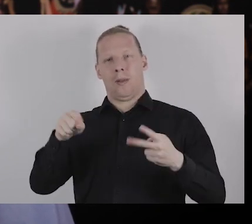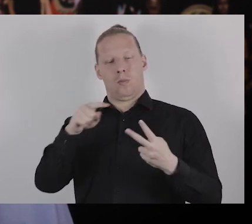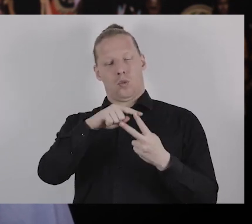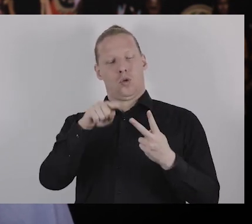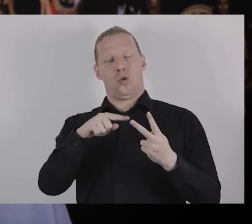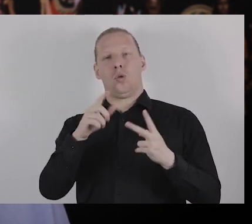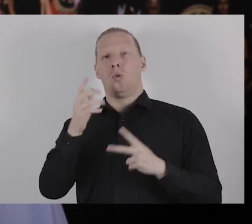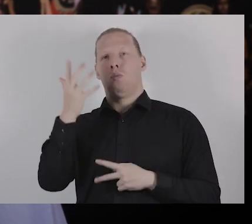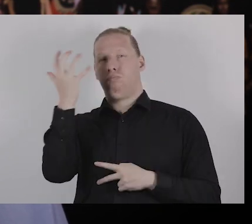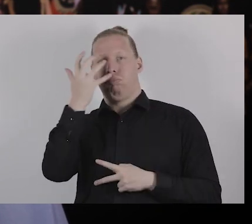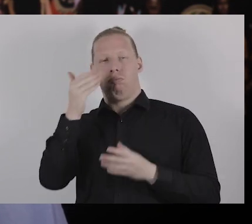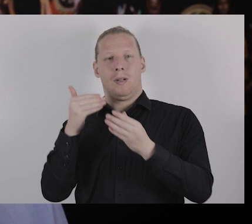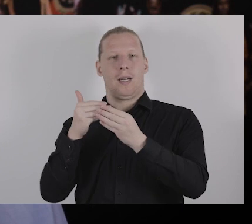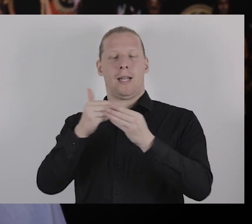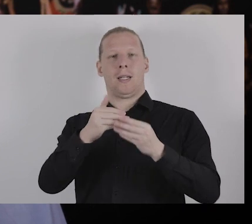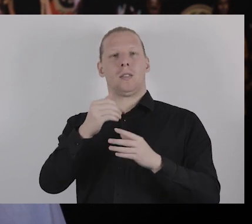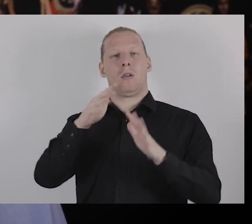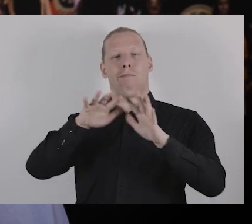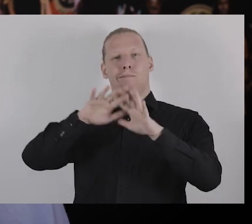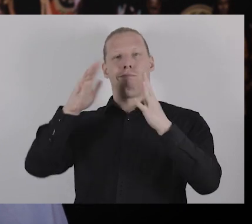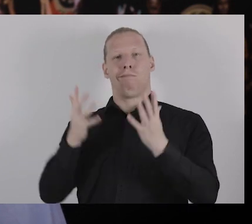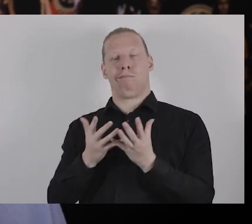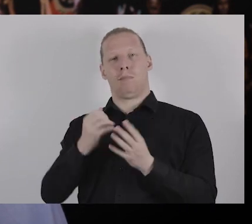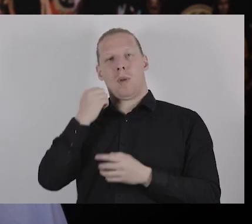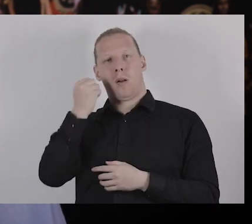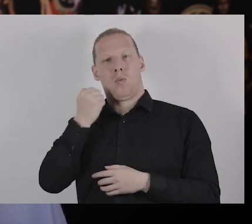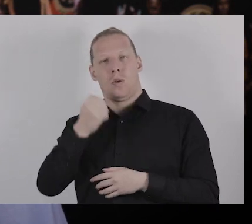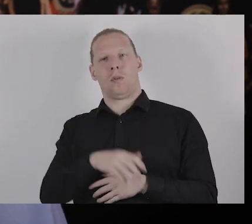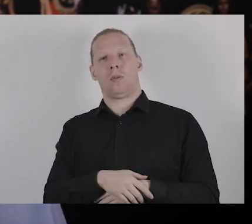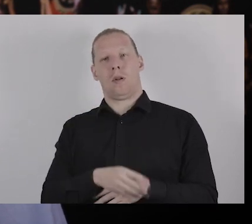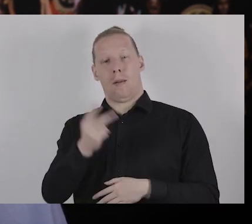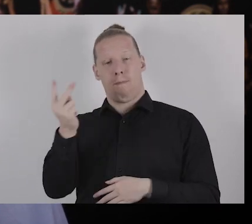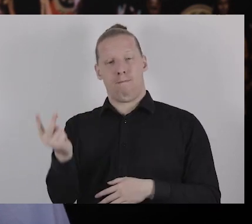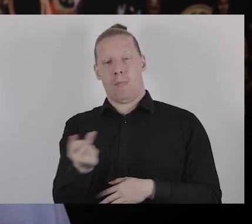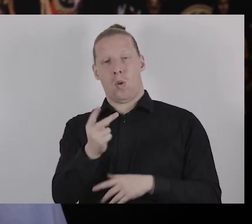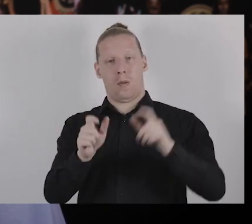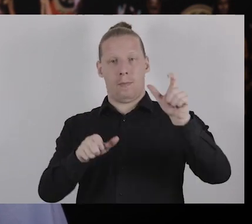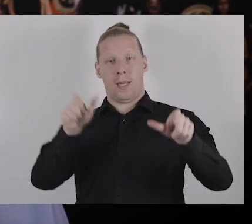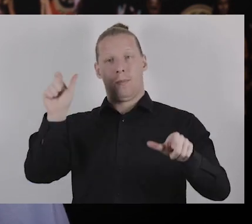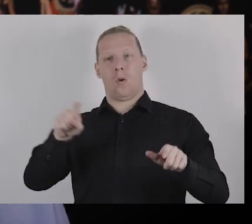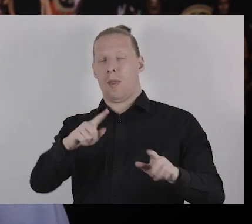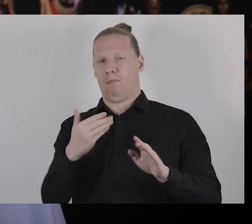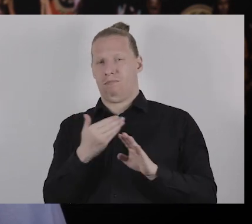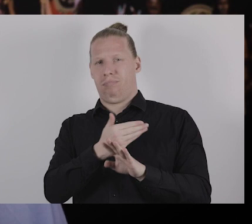to two outstanding leaders of Te Ao Haka. These two have volunteered their time, talents and passion